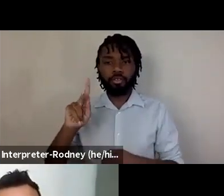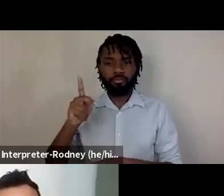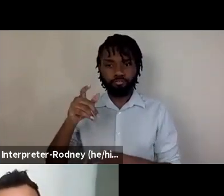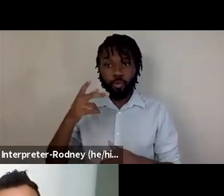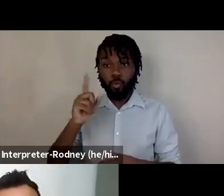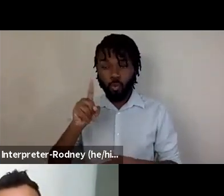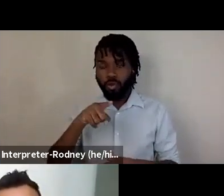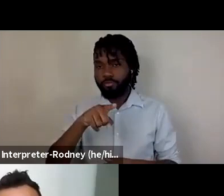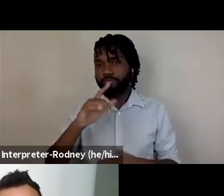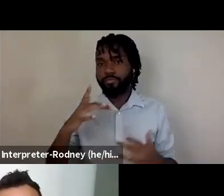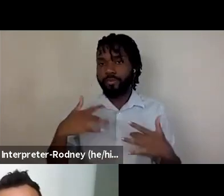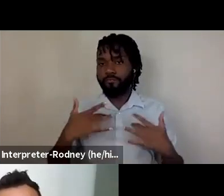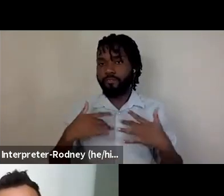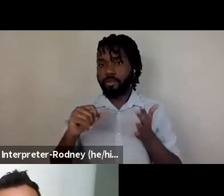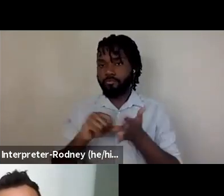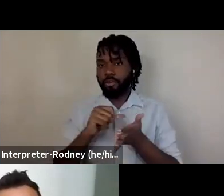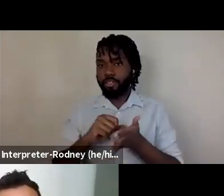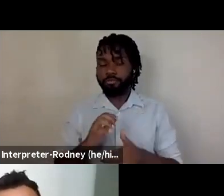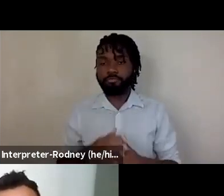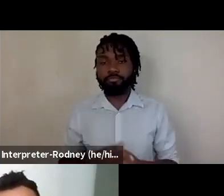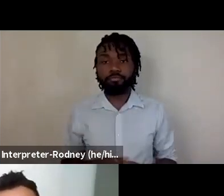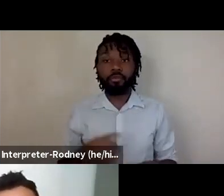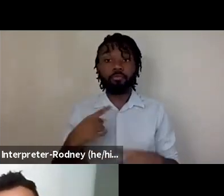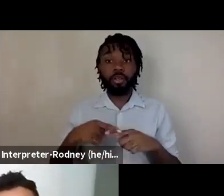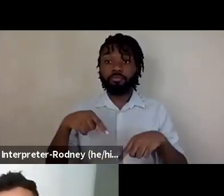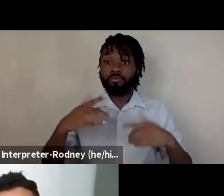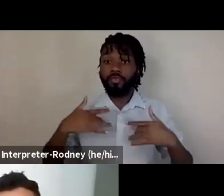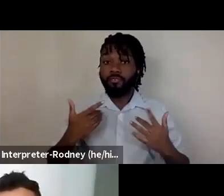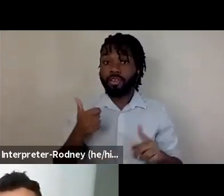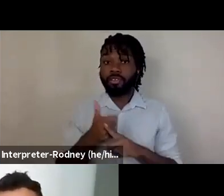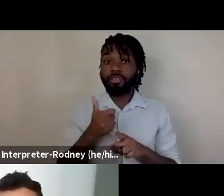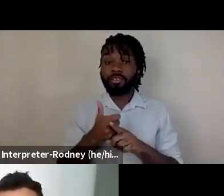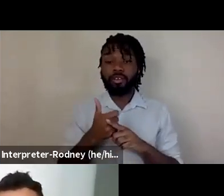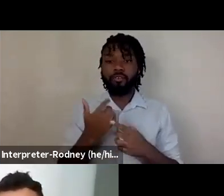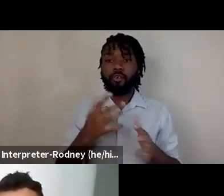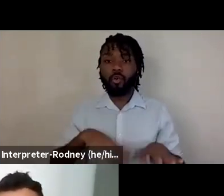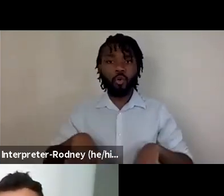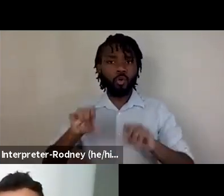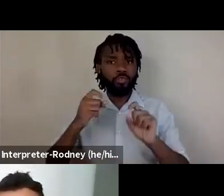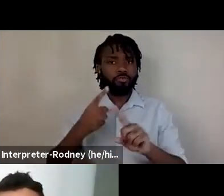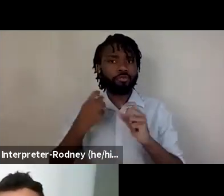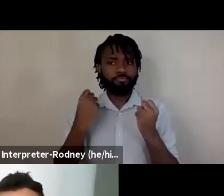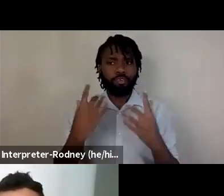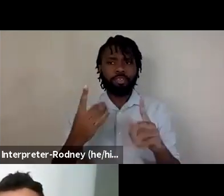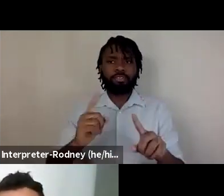this event is being put on by a number of groups, but centrally by